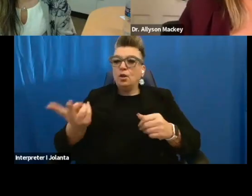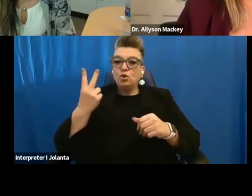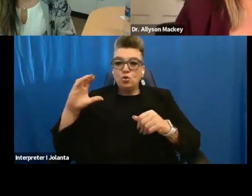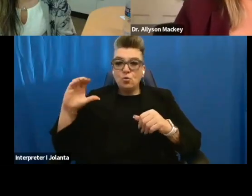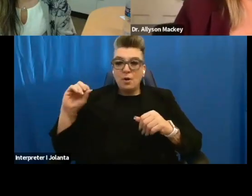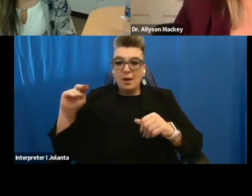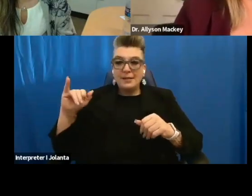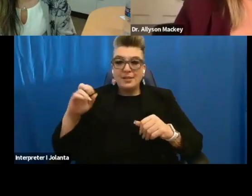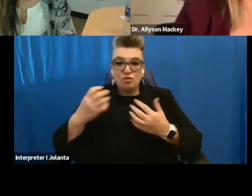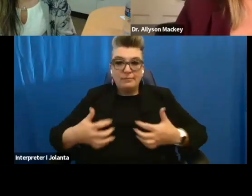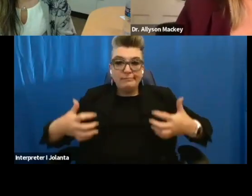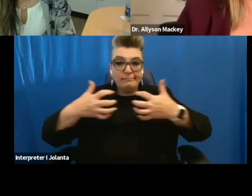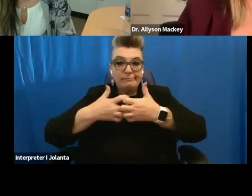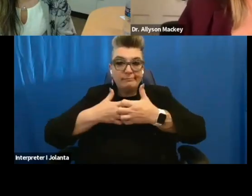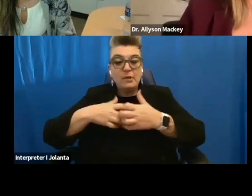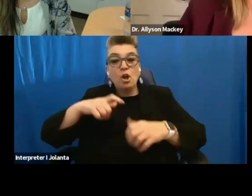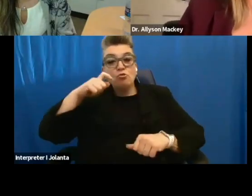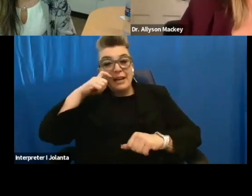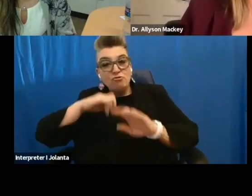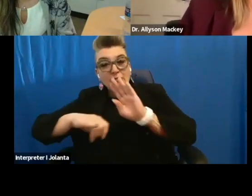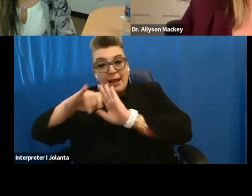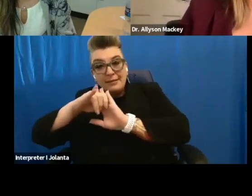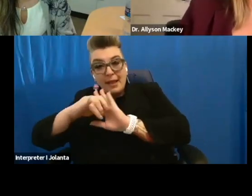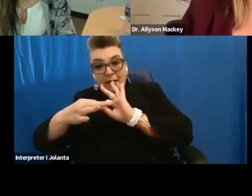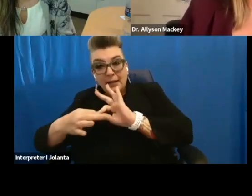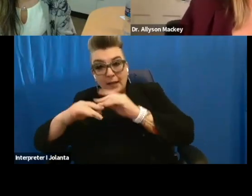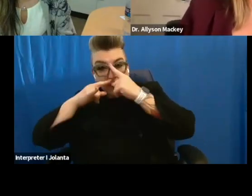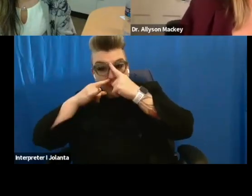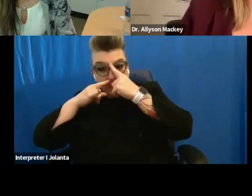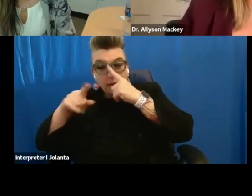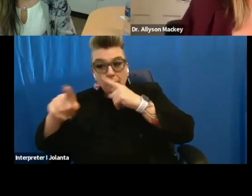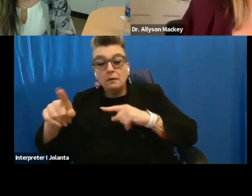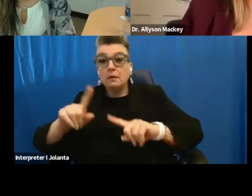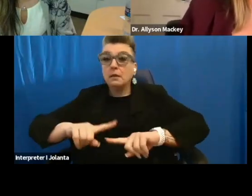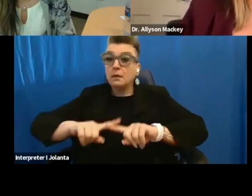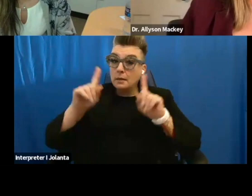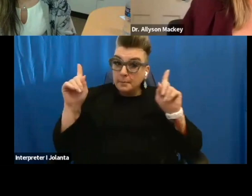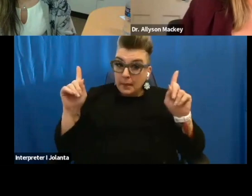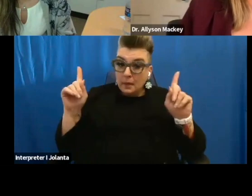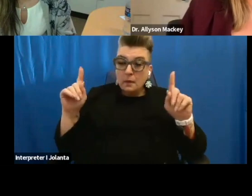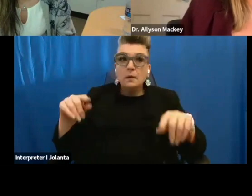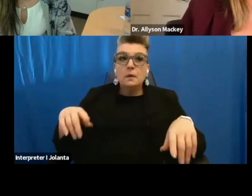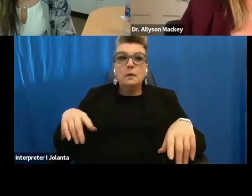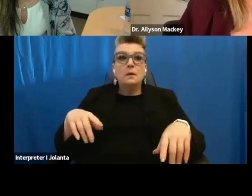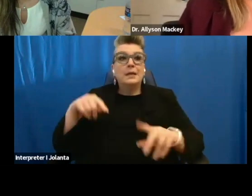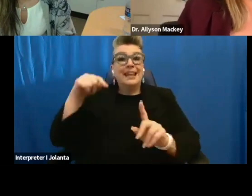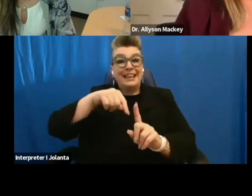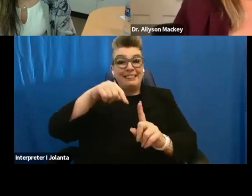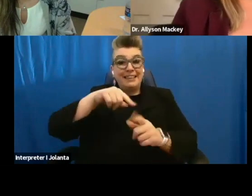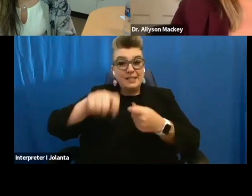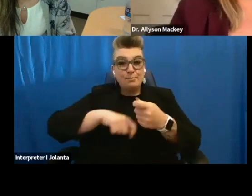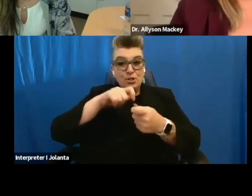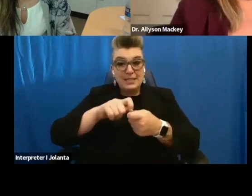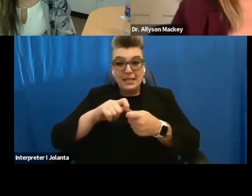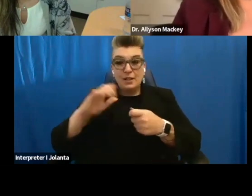racial identity of the kids um but in this particular case that can't drive the effect